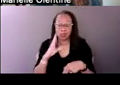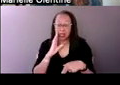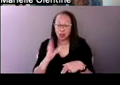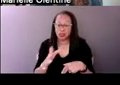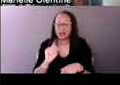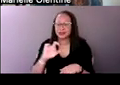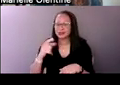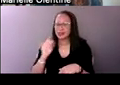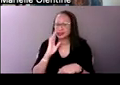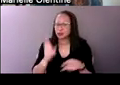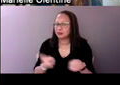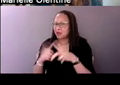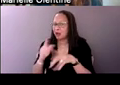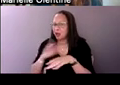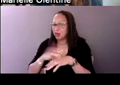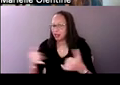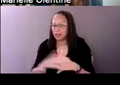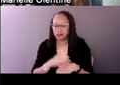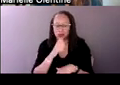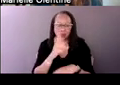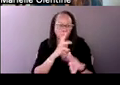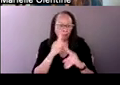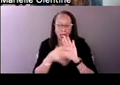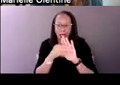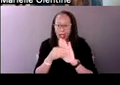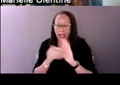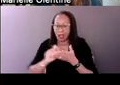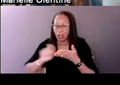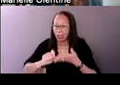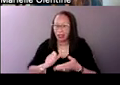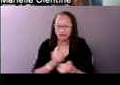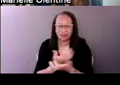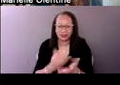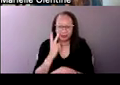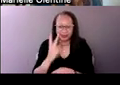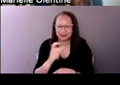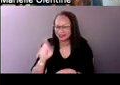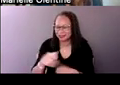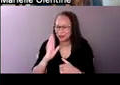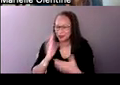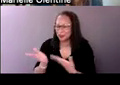stewards of your film throughout the film's entire lifespan. And this really crystallizes the point of